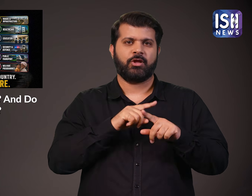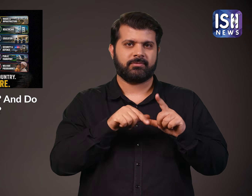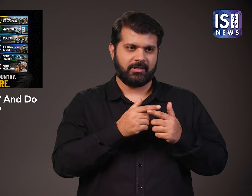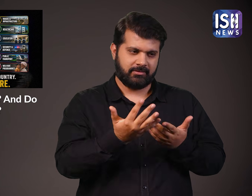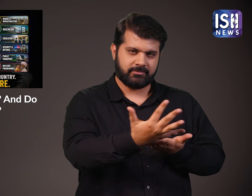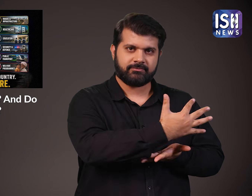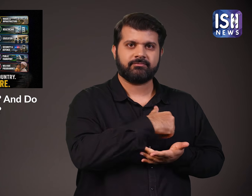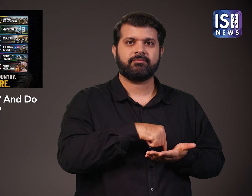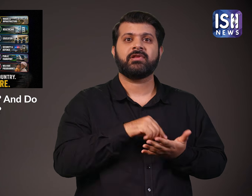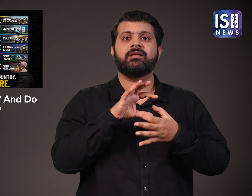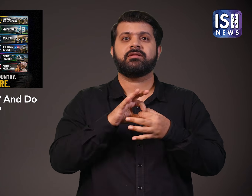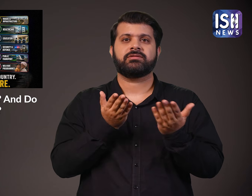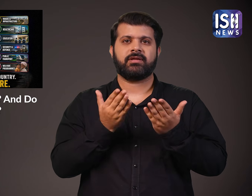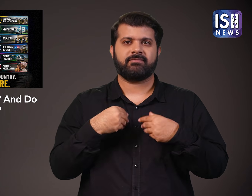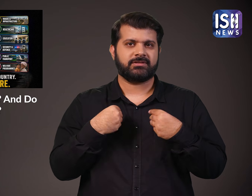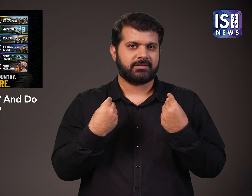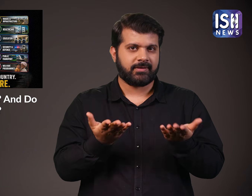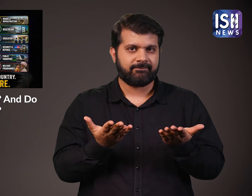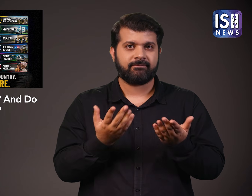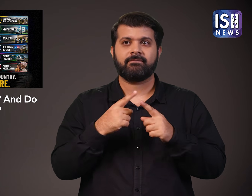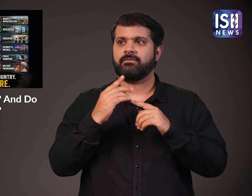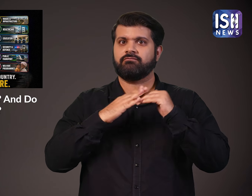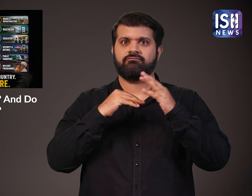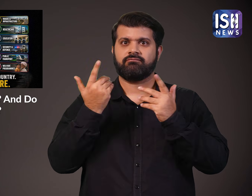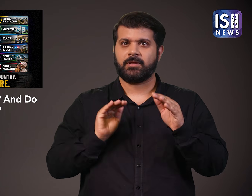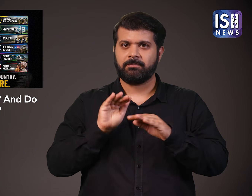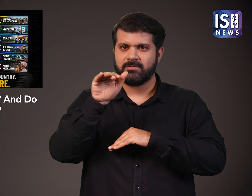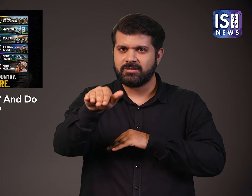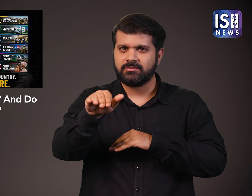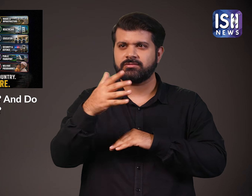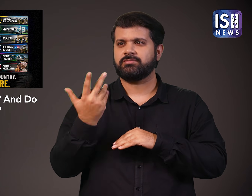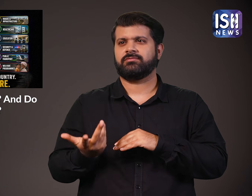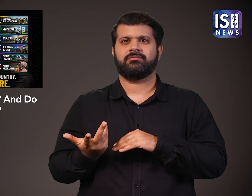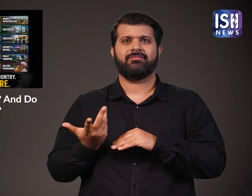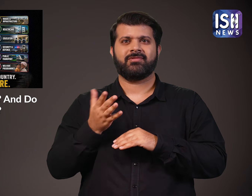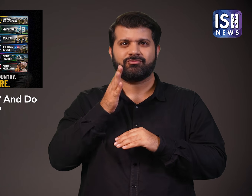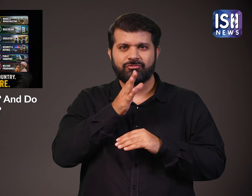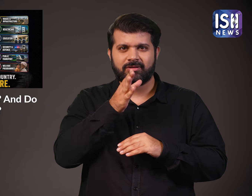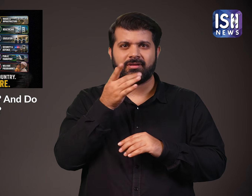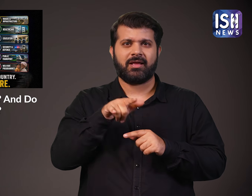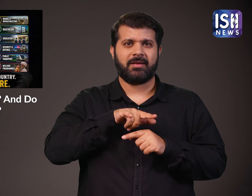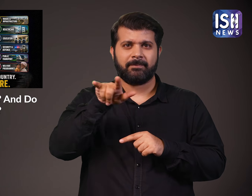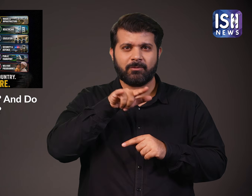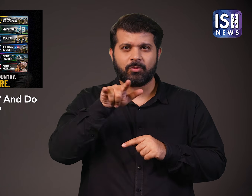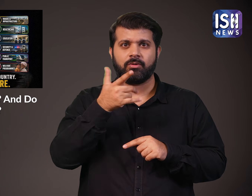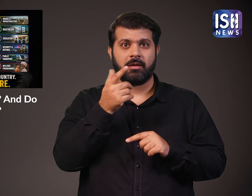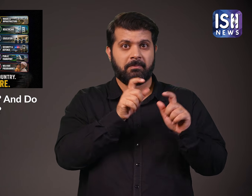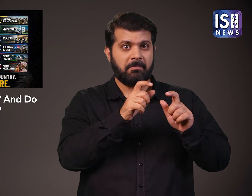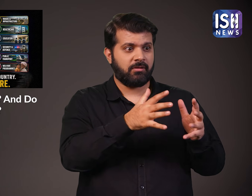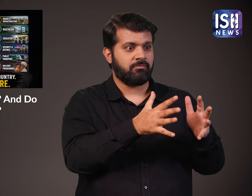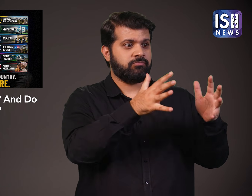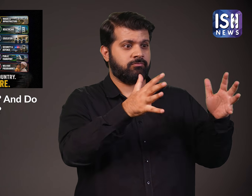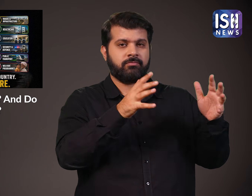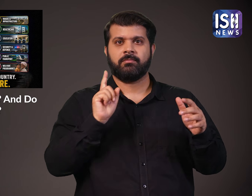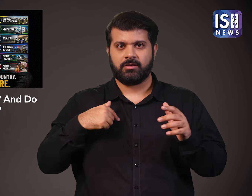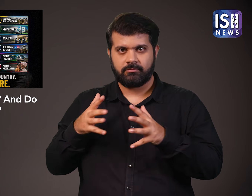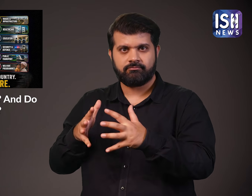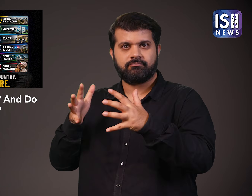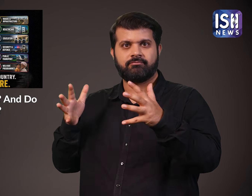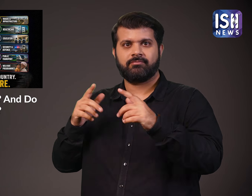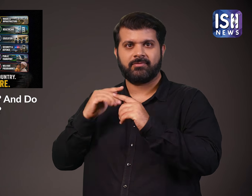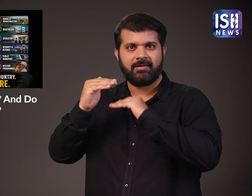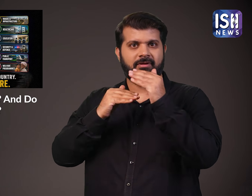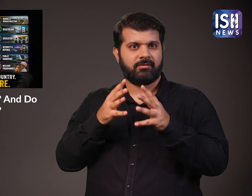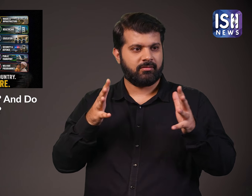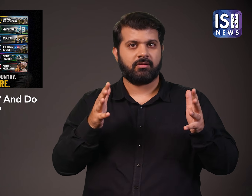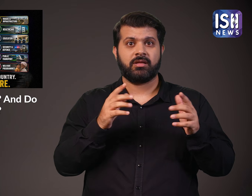taxes help the government provide essential services and expand infrastructure to meet the needs of a growing population.